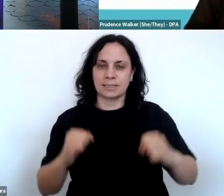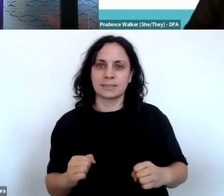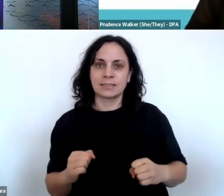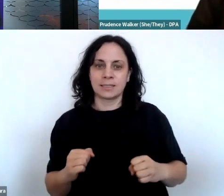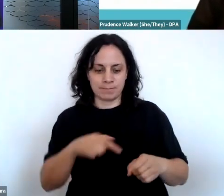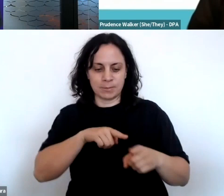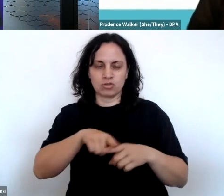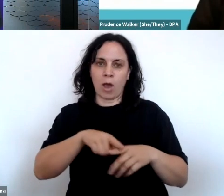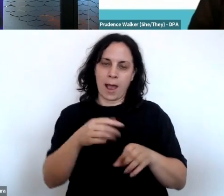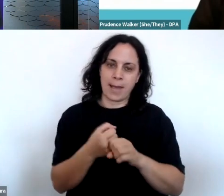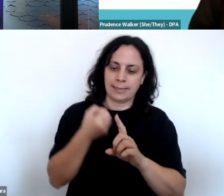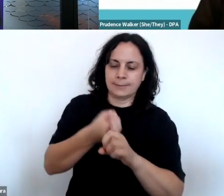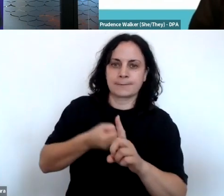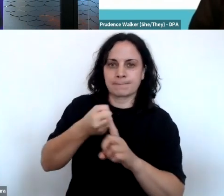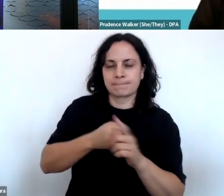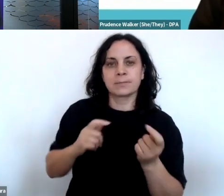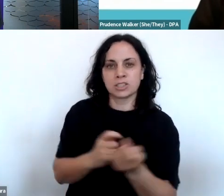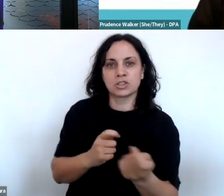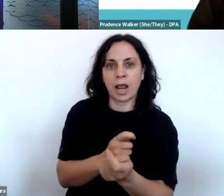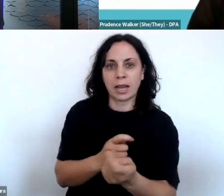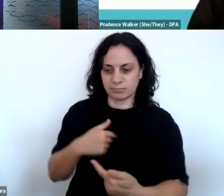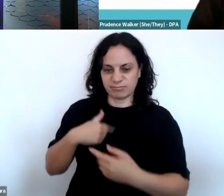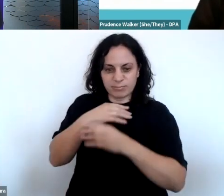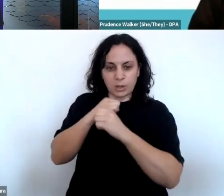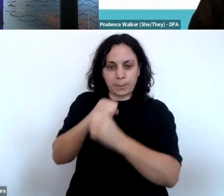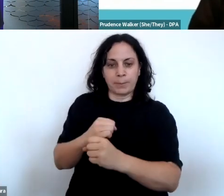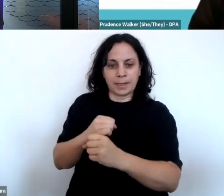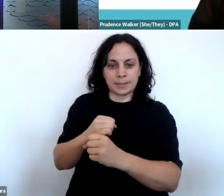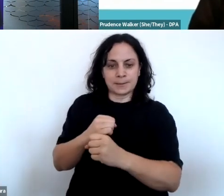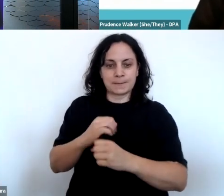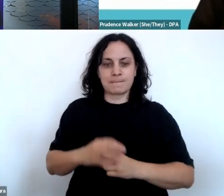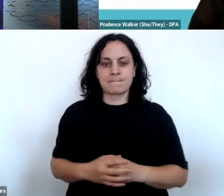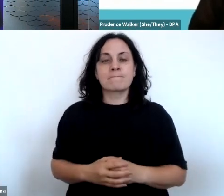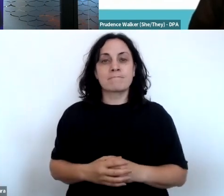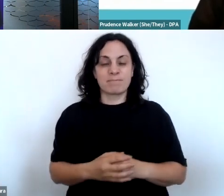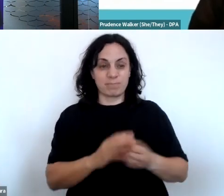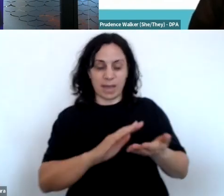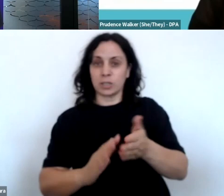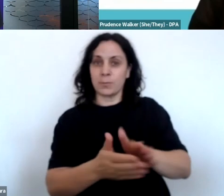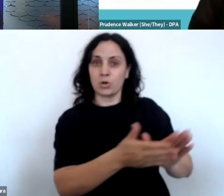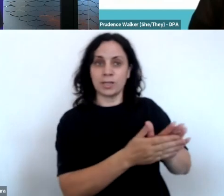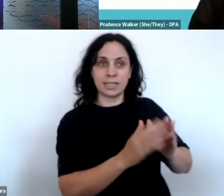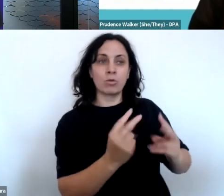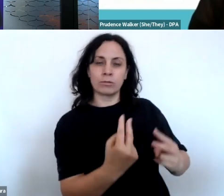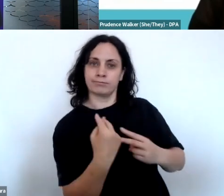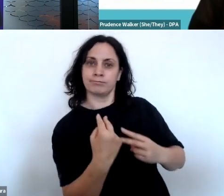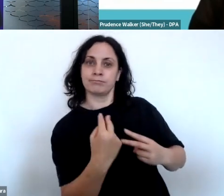And that’s what I’m committed to doing, and the community will hold us to account over the coming years as to whether we have done that or not.